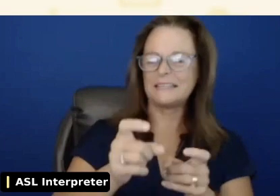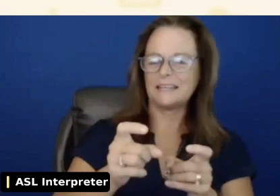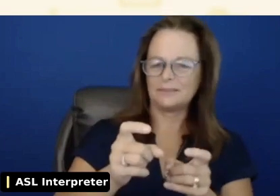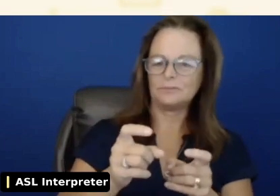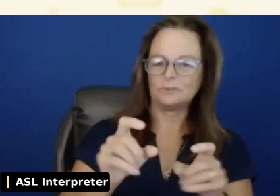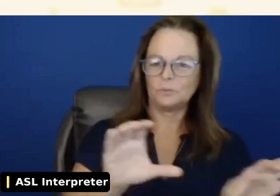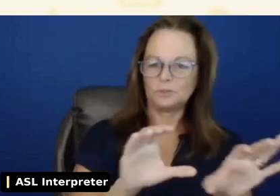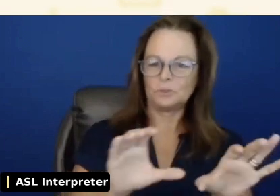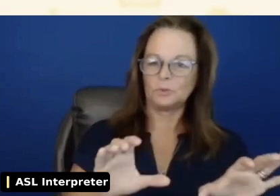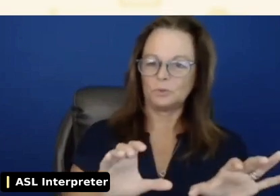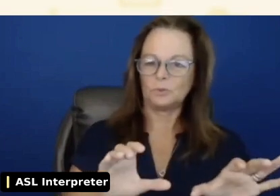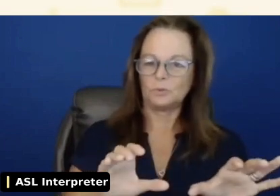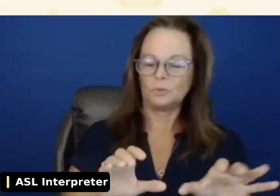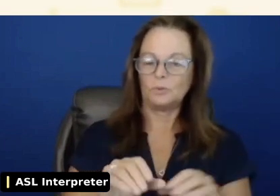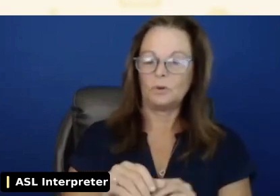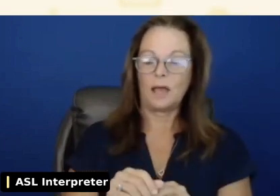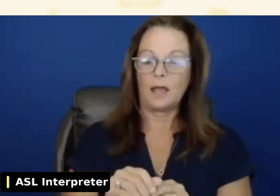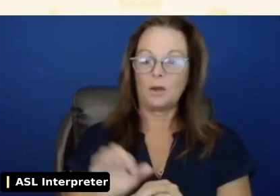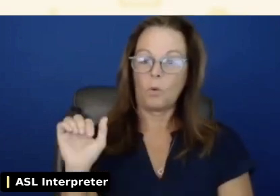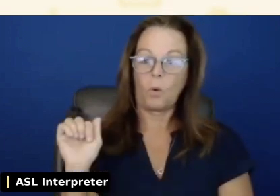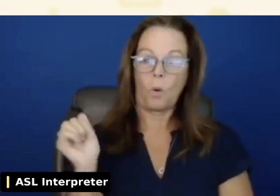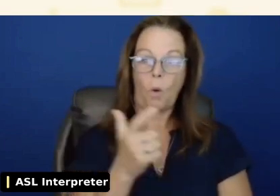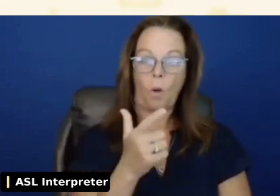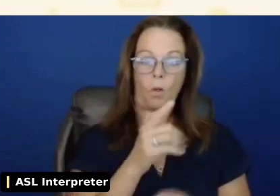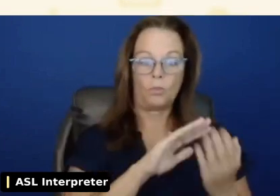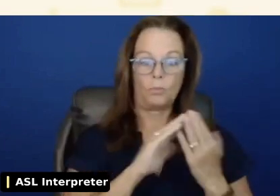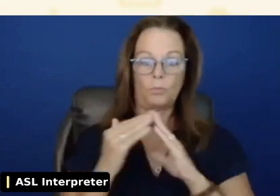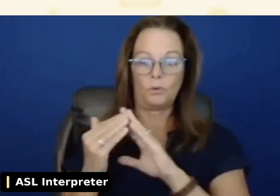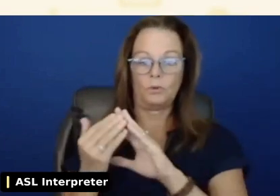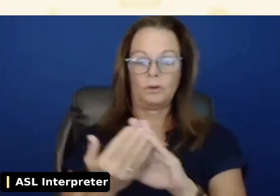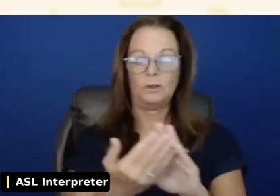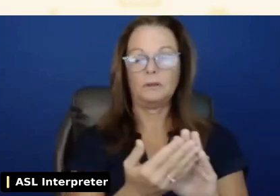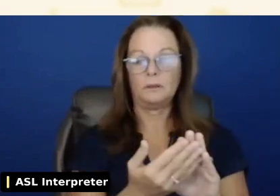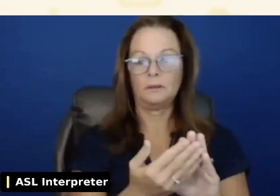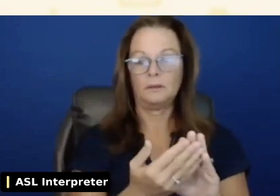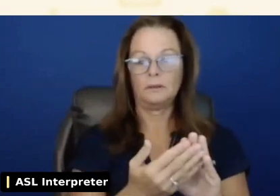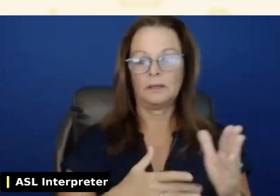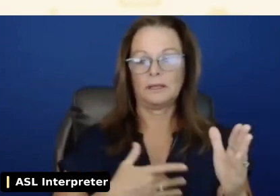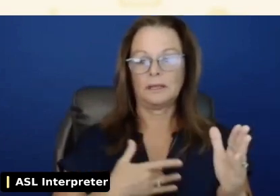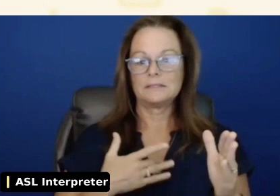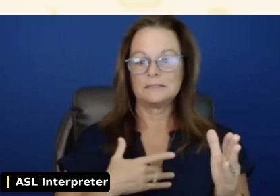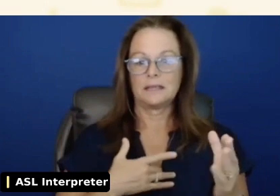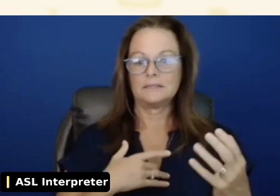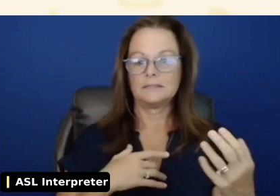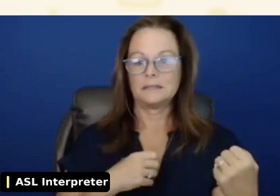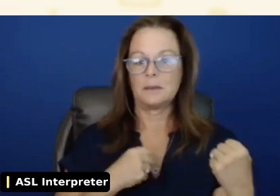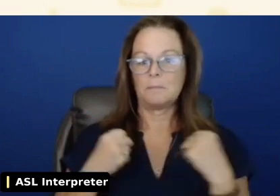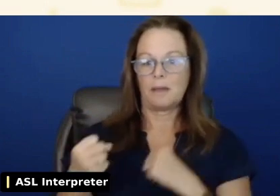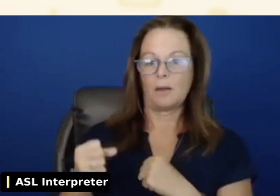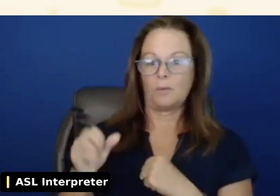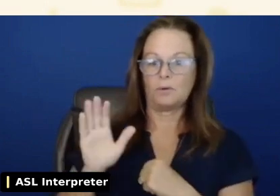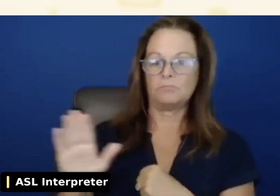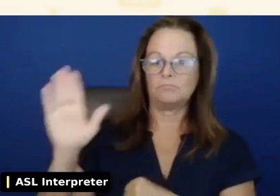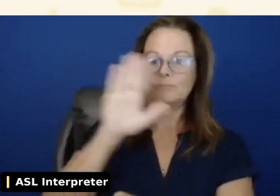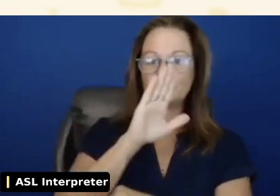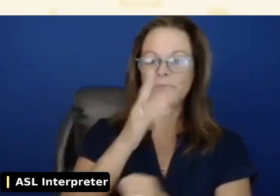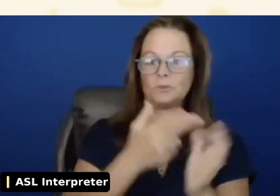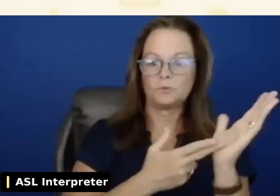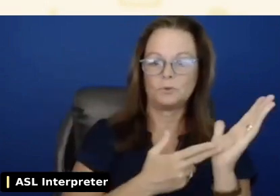where every member of our community can sense the power of their truth and their own yielding potential.